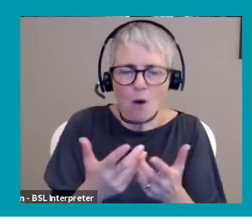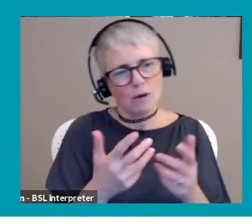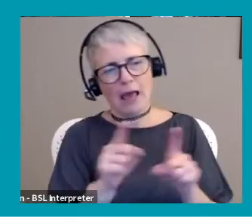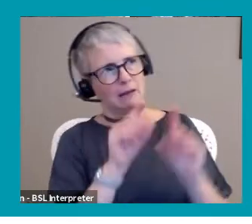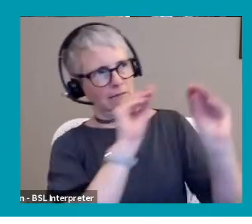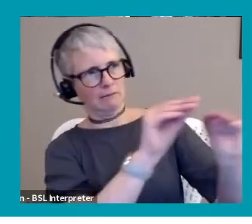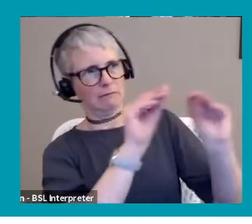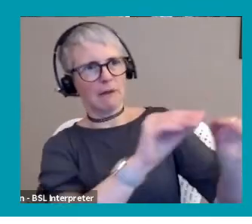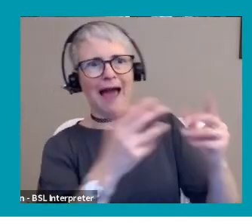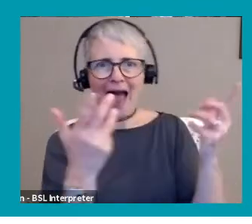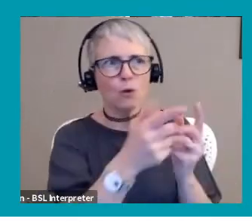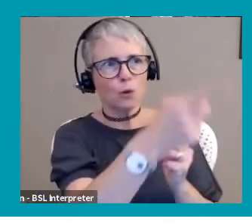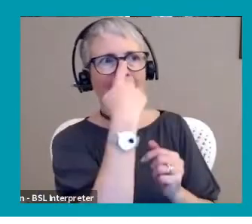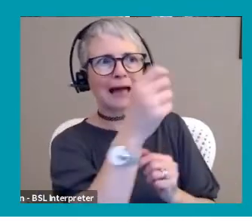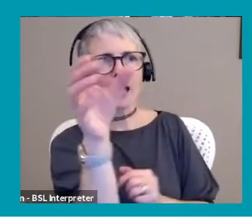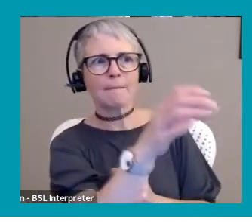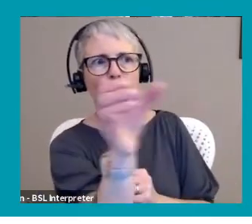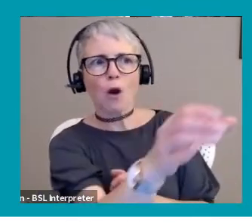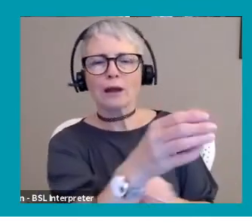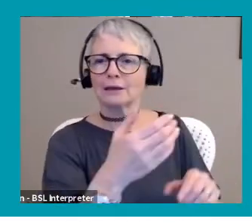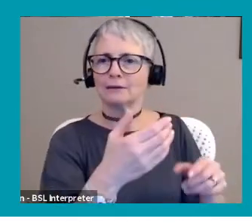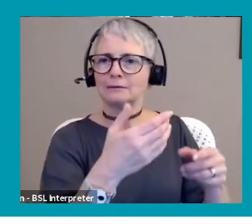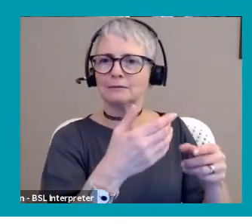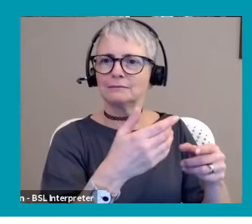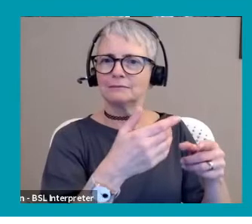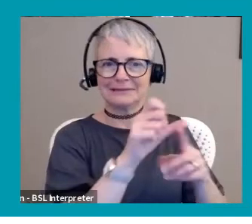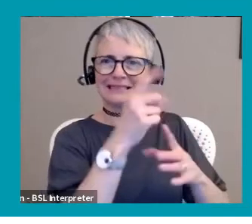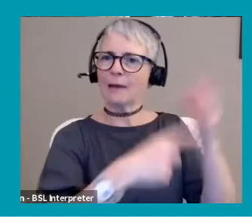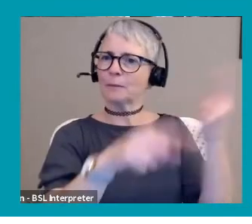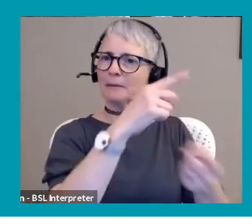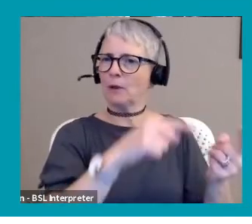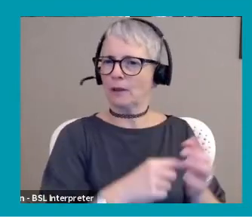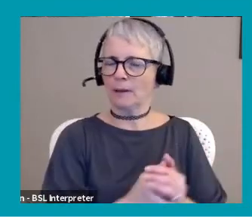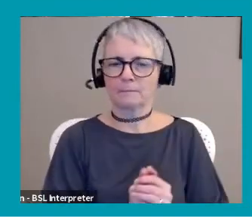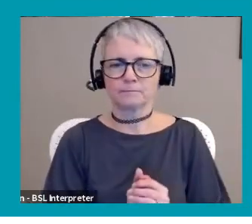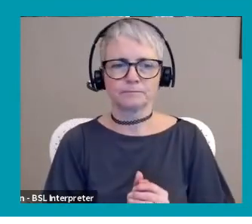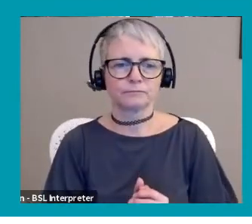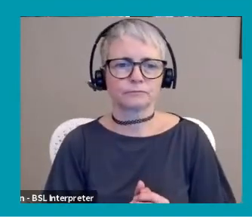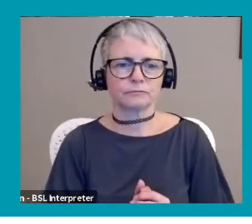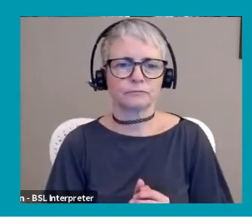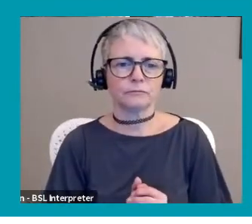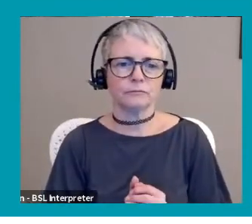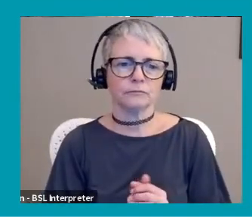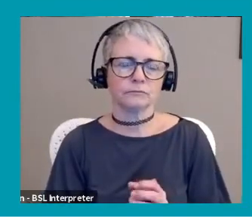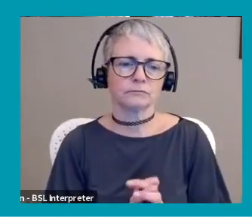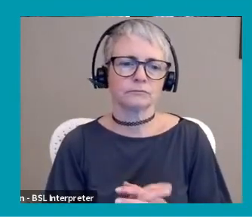So disability jobsite. co. UK and include ability.co.